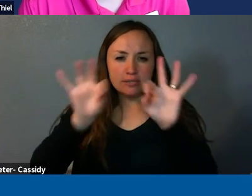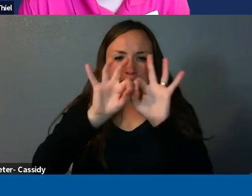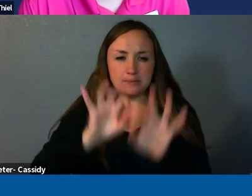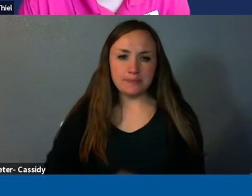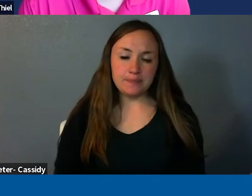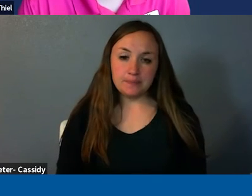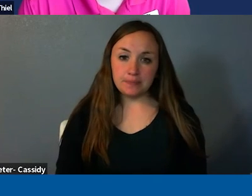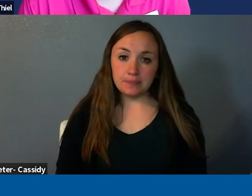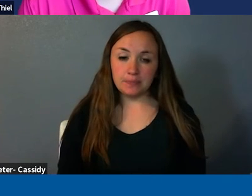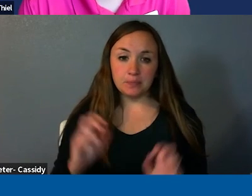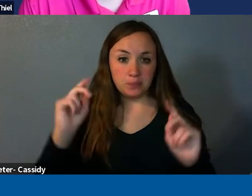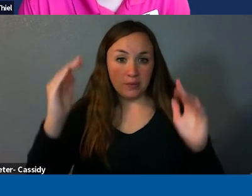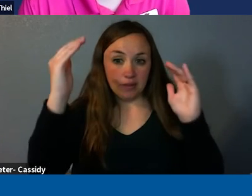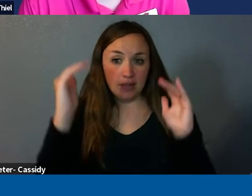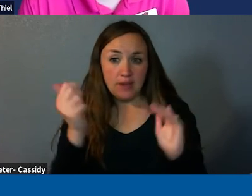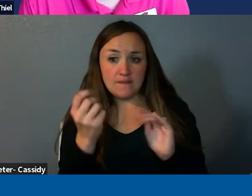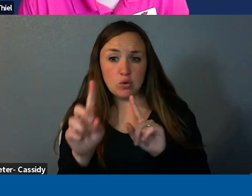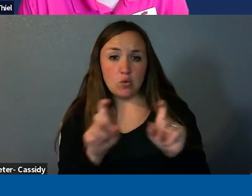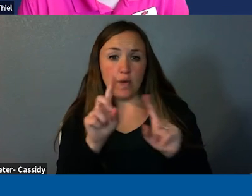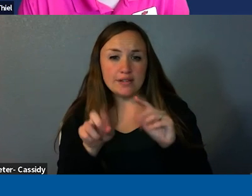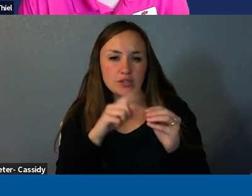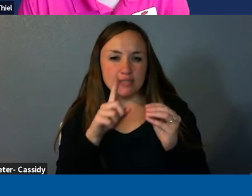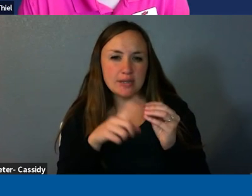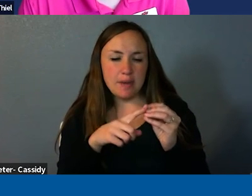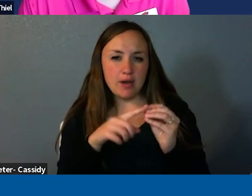Next up, we have a couple of questions regarding CMS.